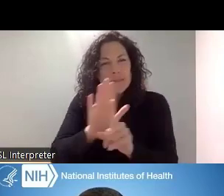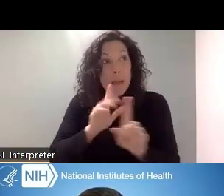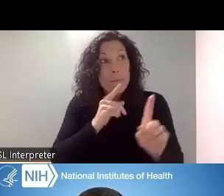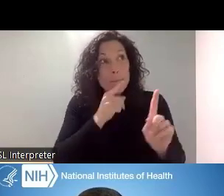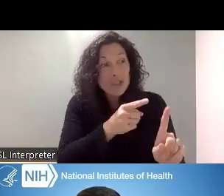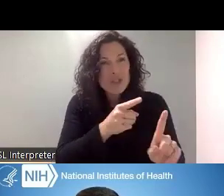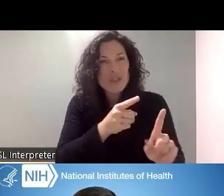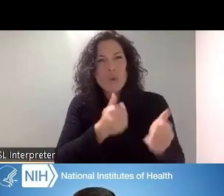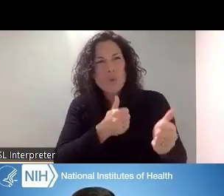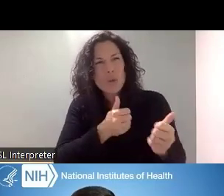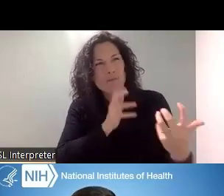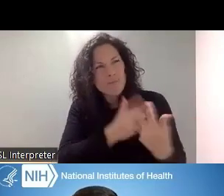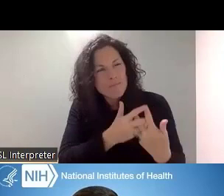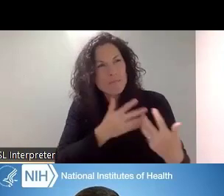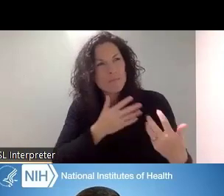to your particular research program.